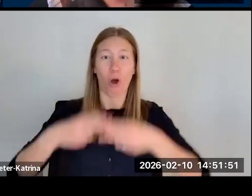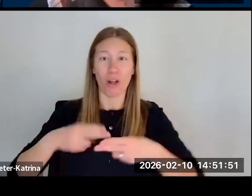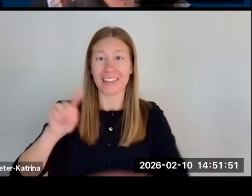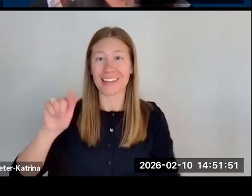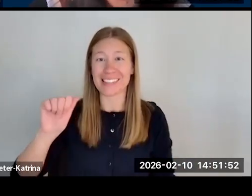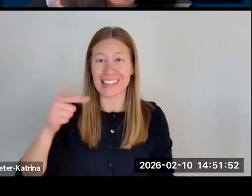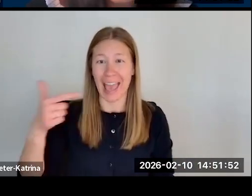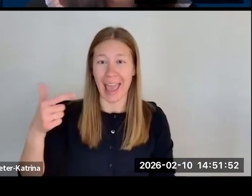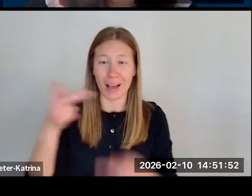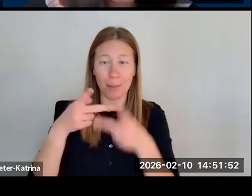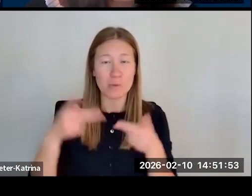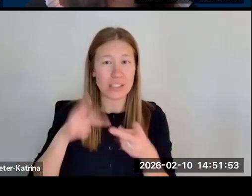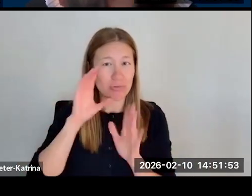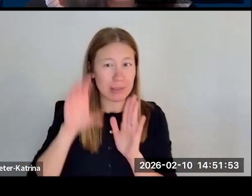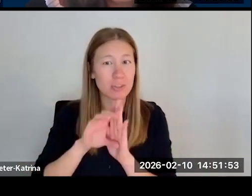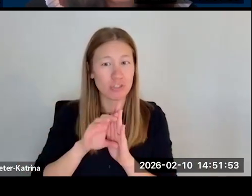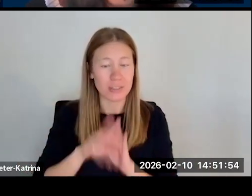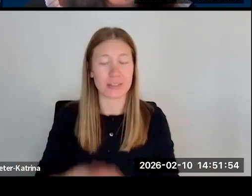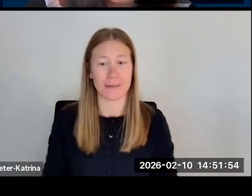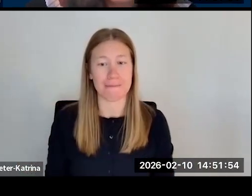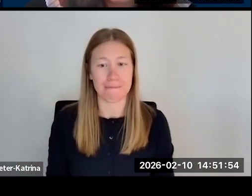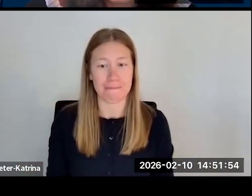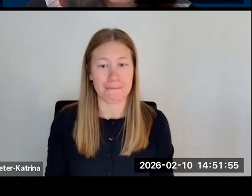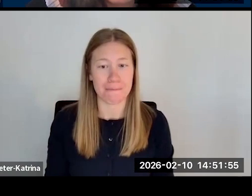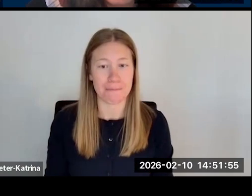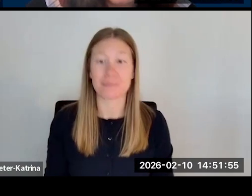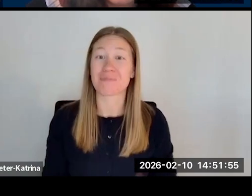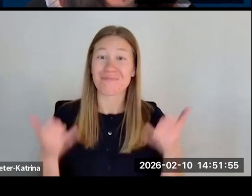images and from there I can click the